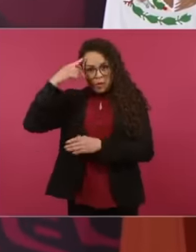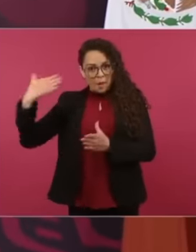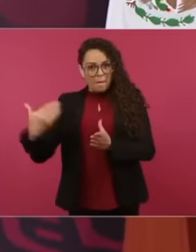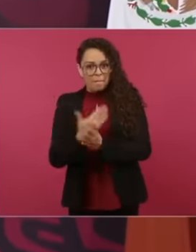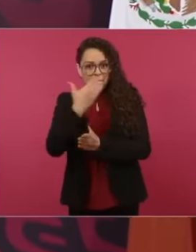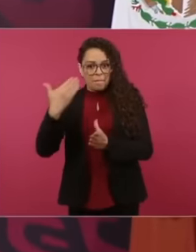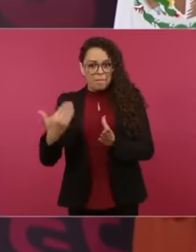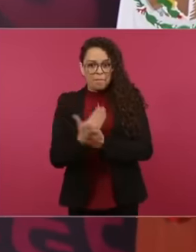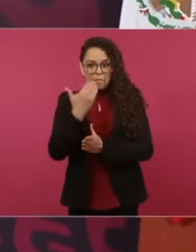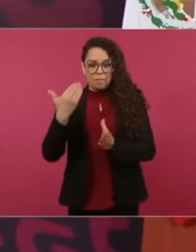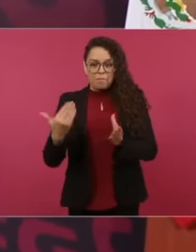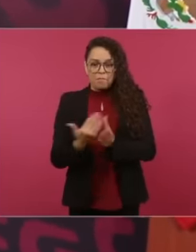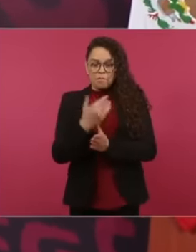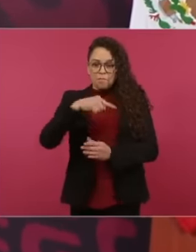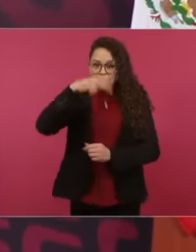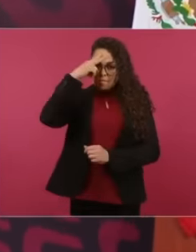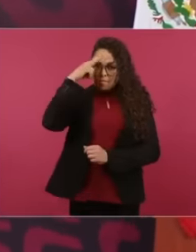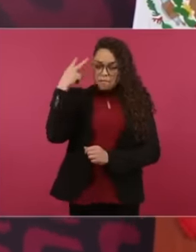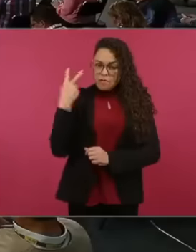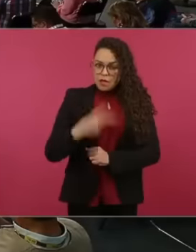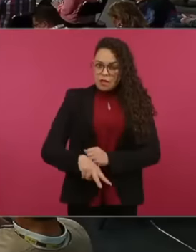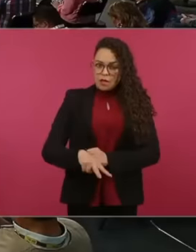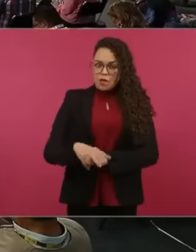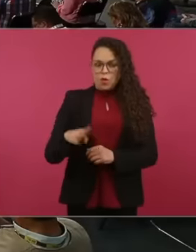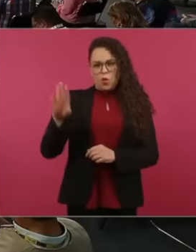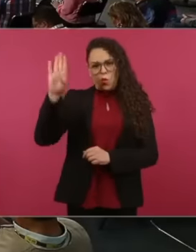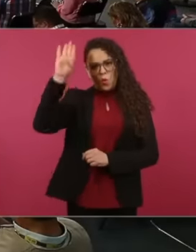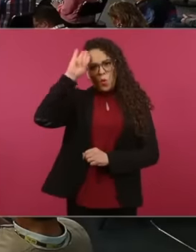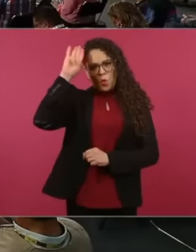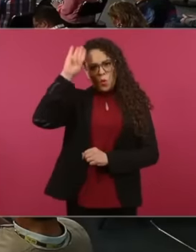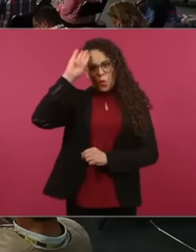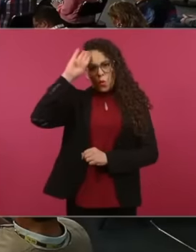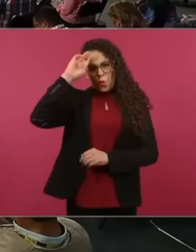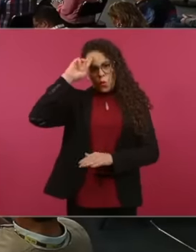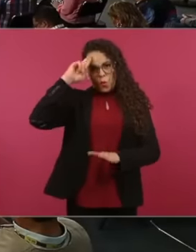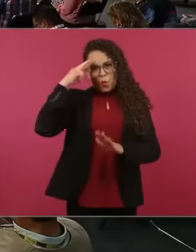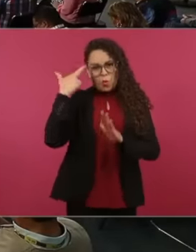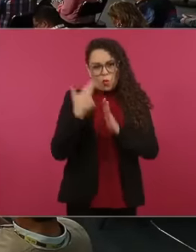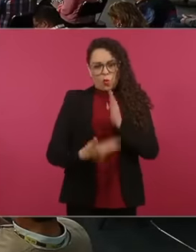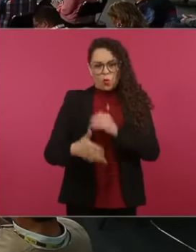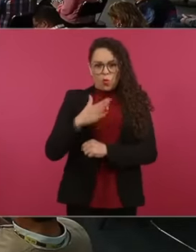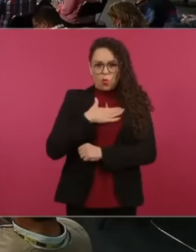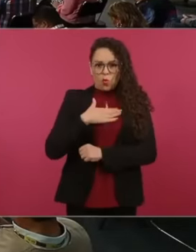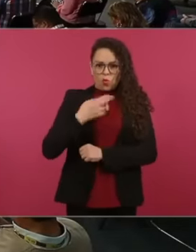, violating our sovereignty from the